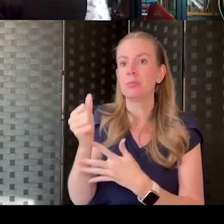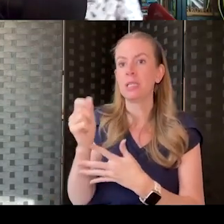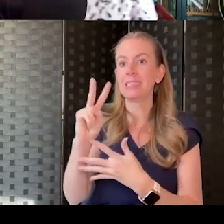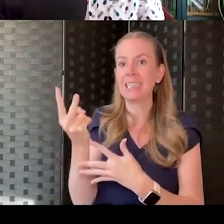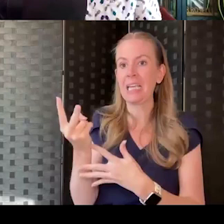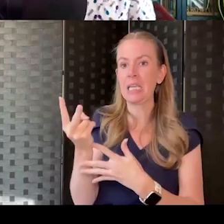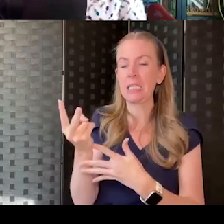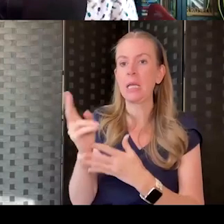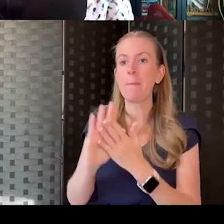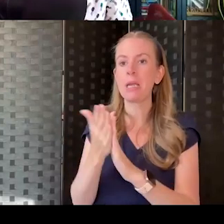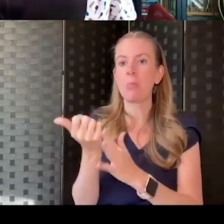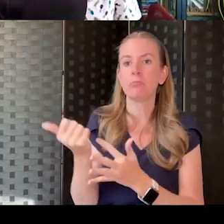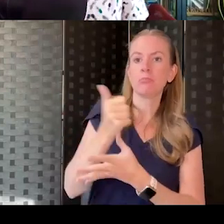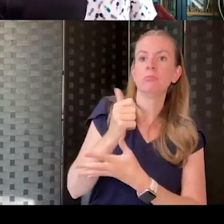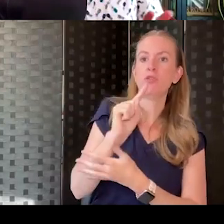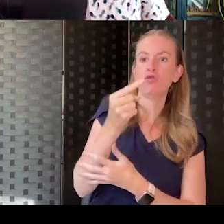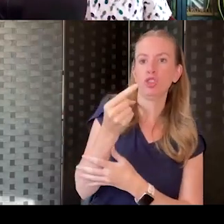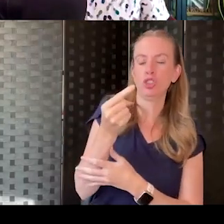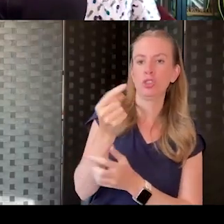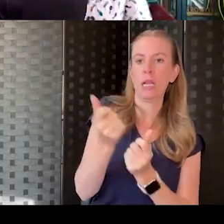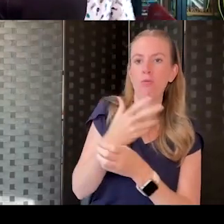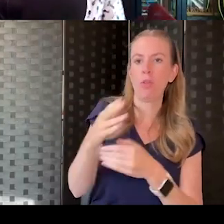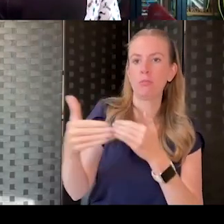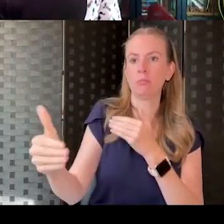Adjusting others down the line. I don't know if this is the right